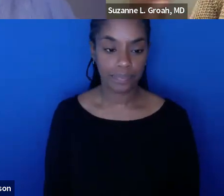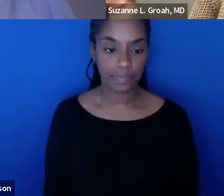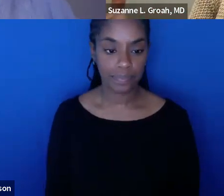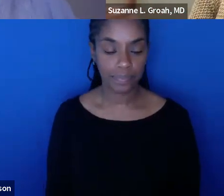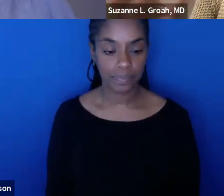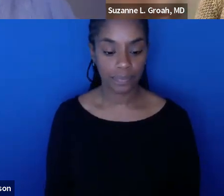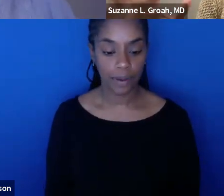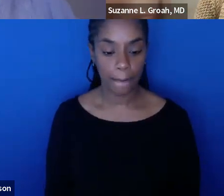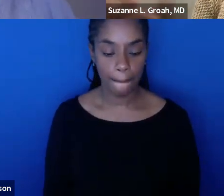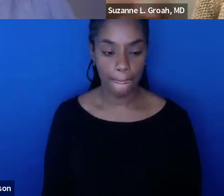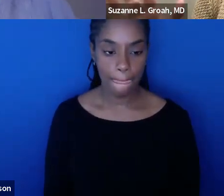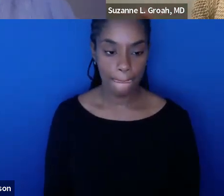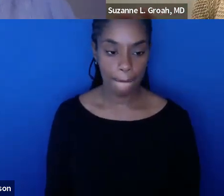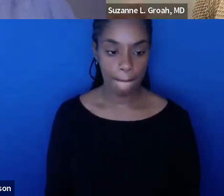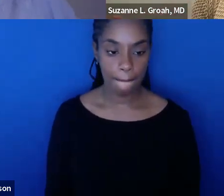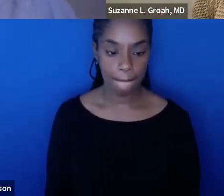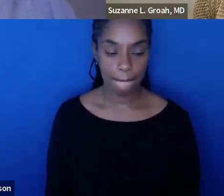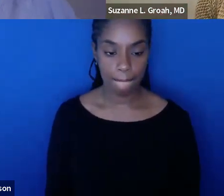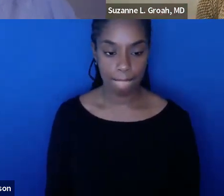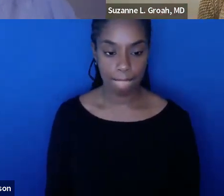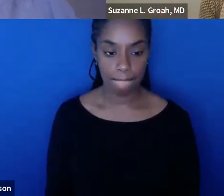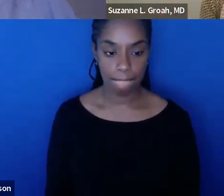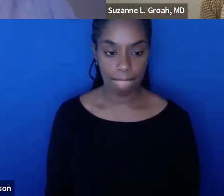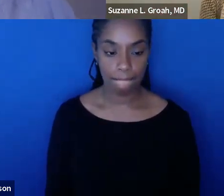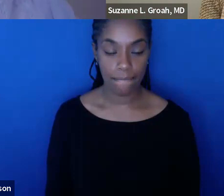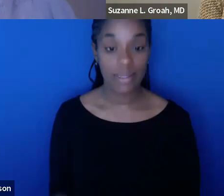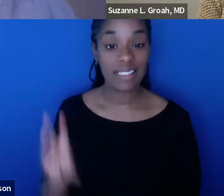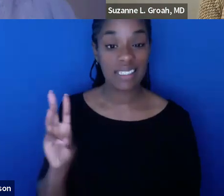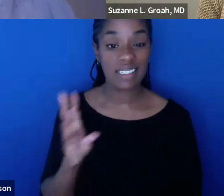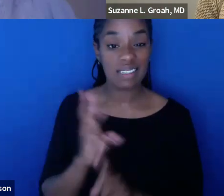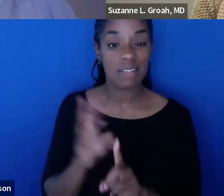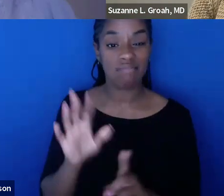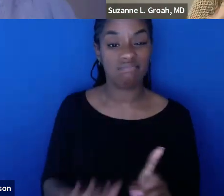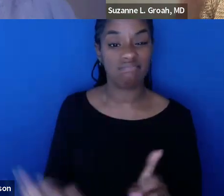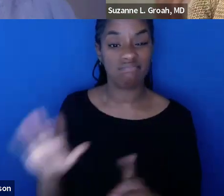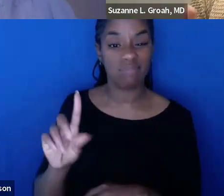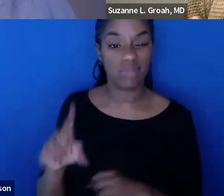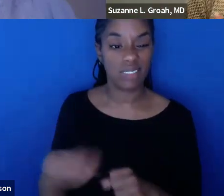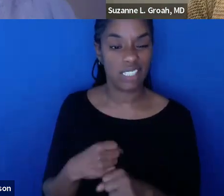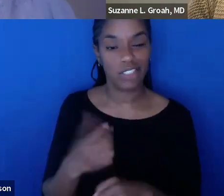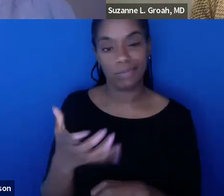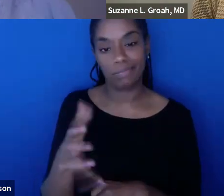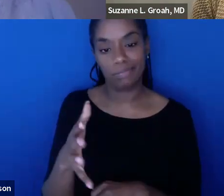After that six month-ish first urodynamics, which also sort of guides care.